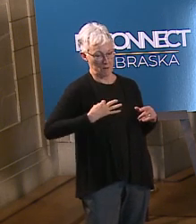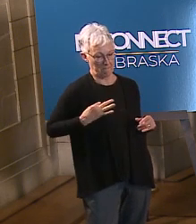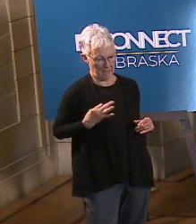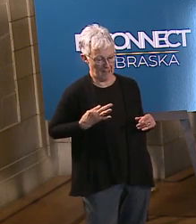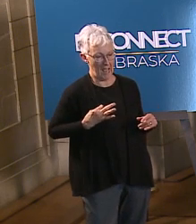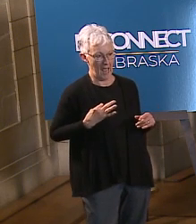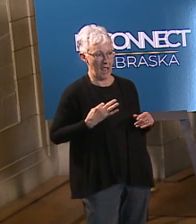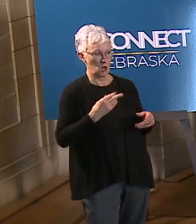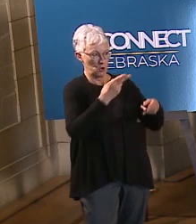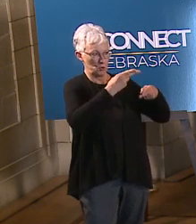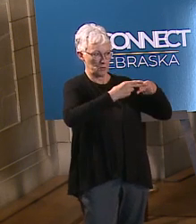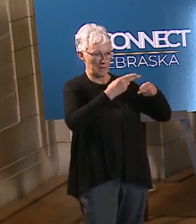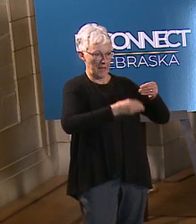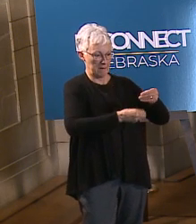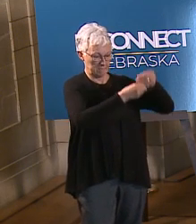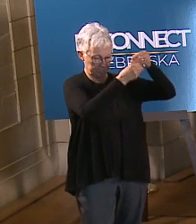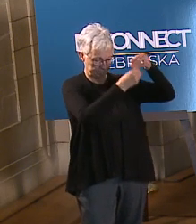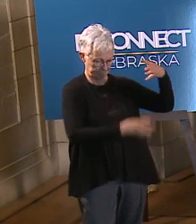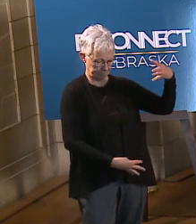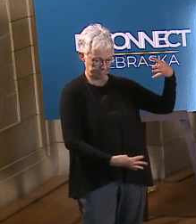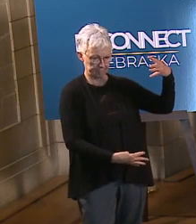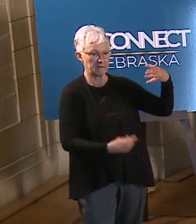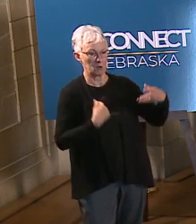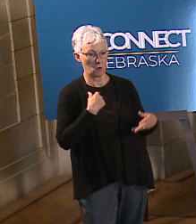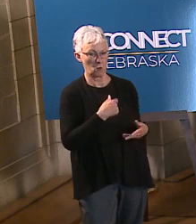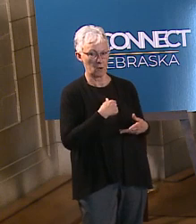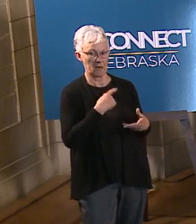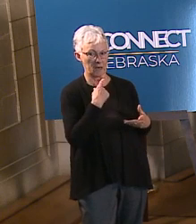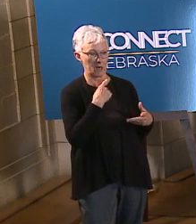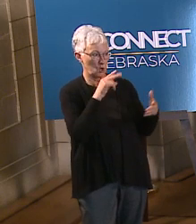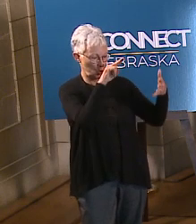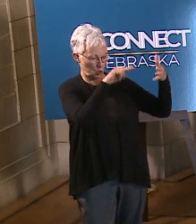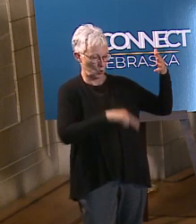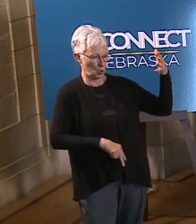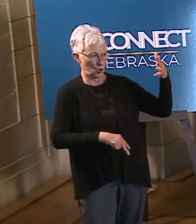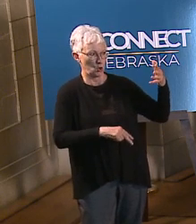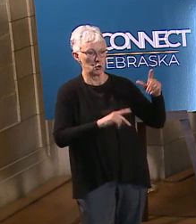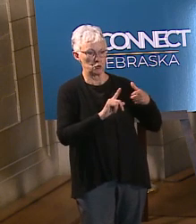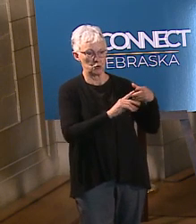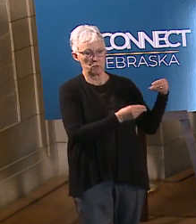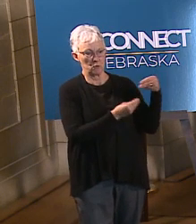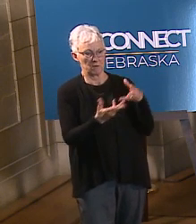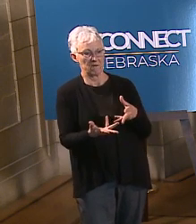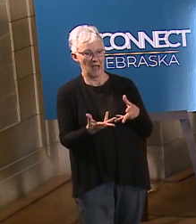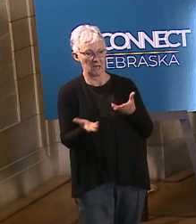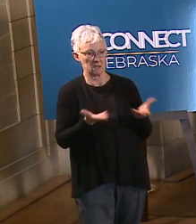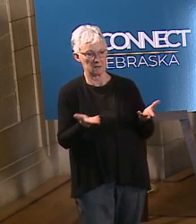SOMETHING THAT EVERYBODY CAN UNDERSTAND, YOU GET IN LINE WHEN